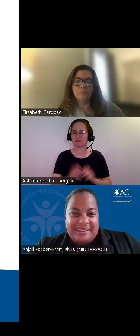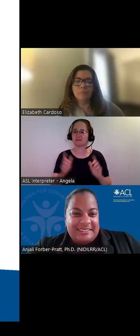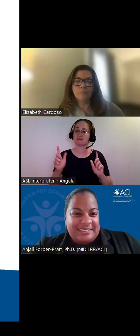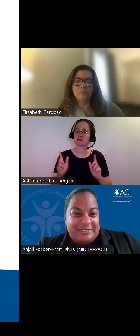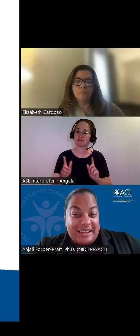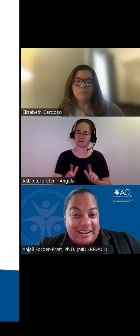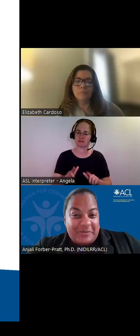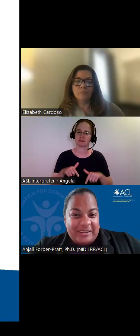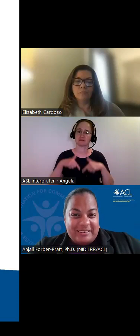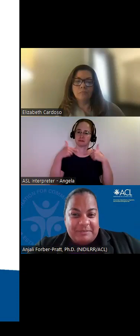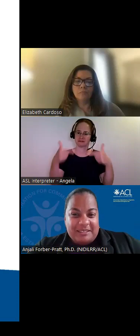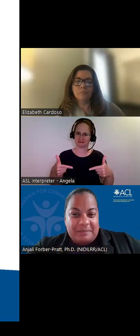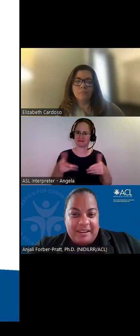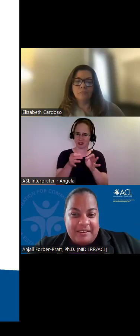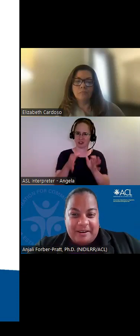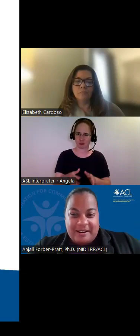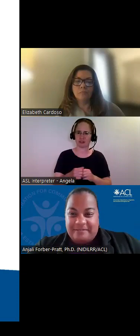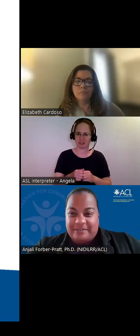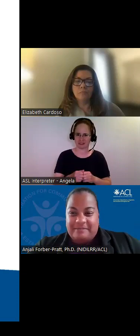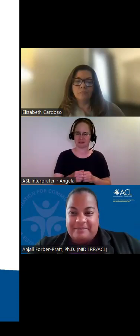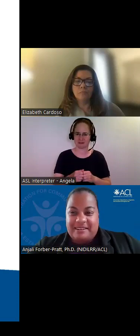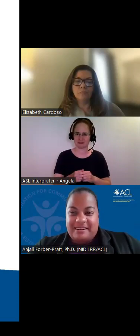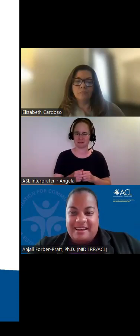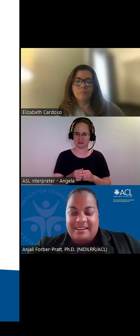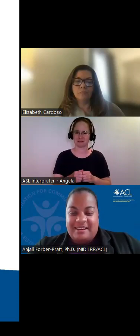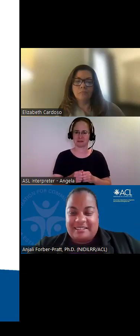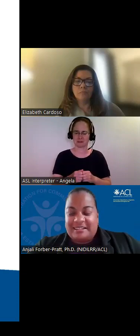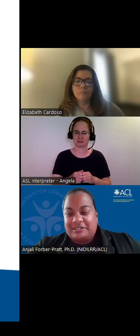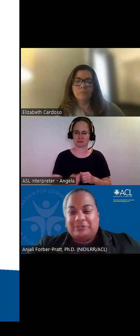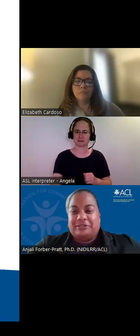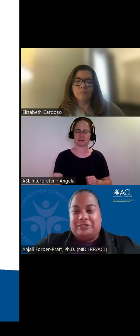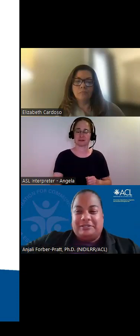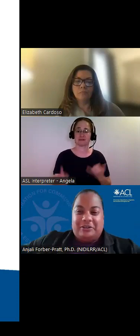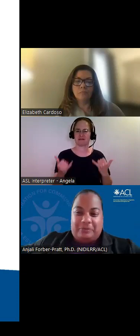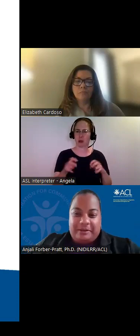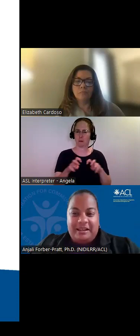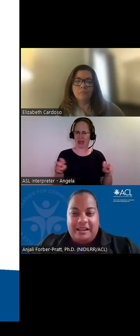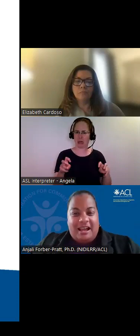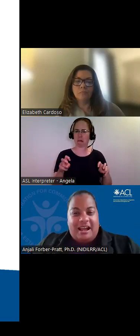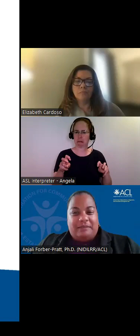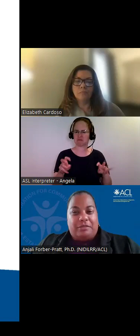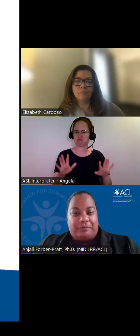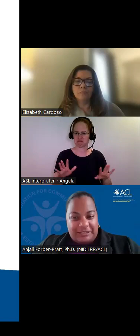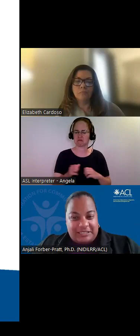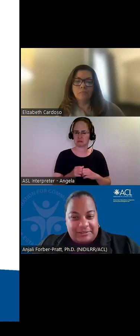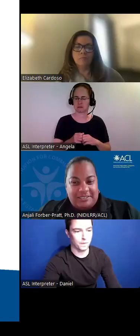So now we are up to the panel part of our webinar. And as I alluded to in the opening, I am thrilled to